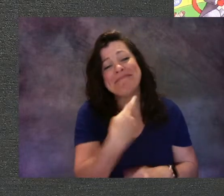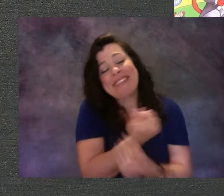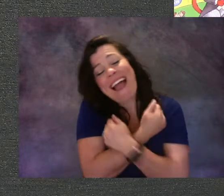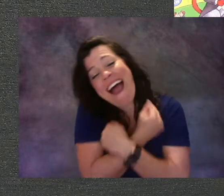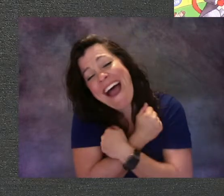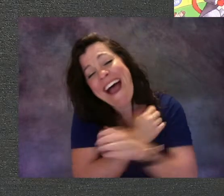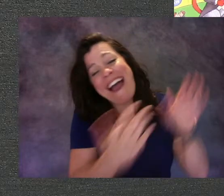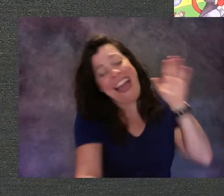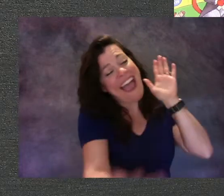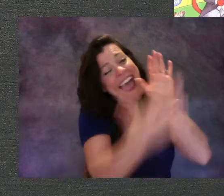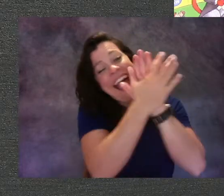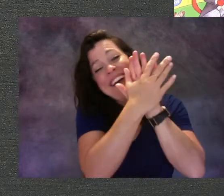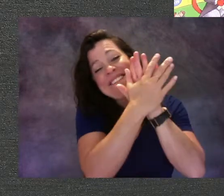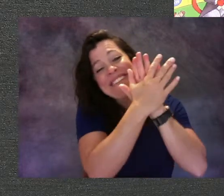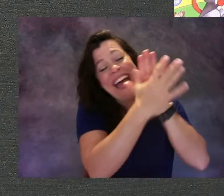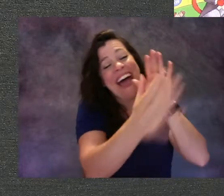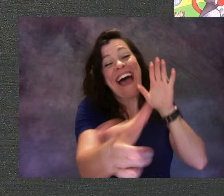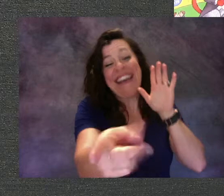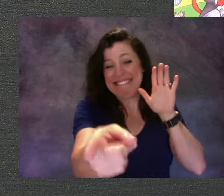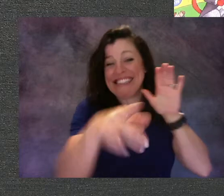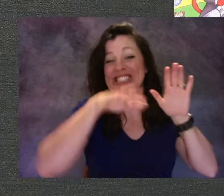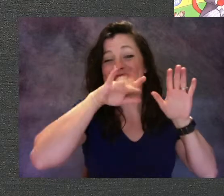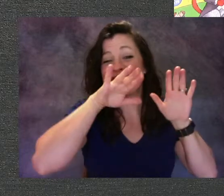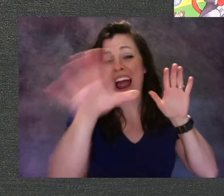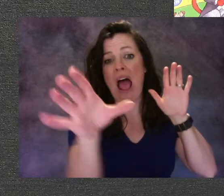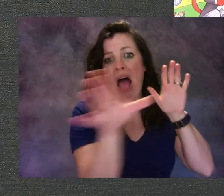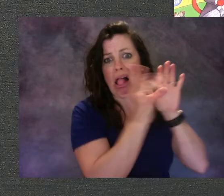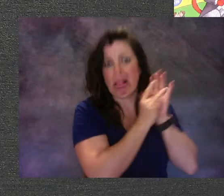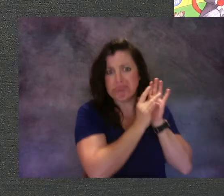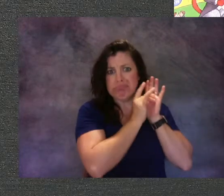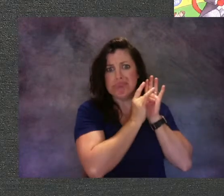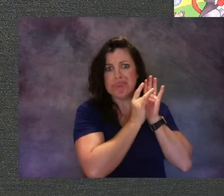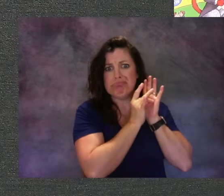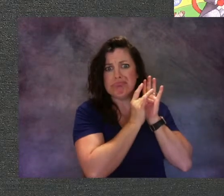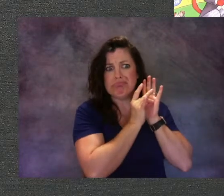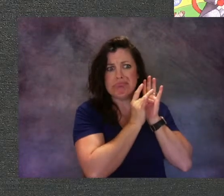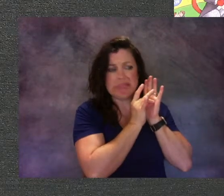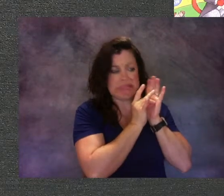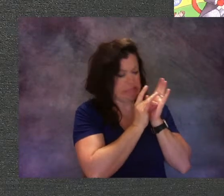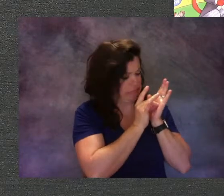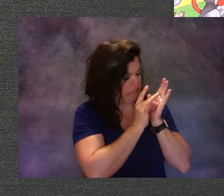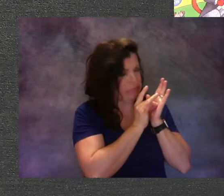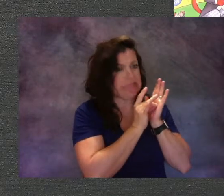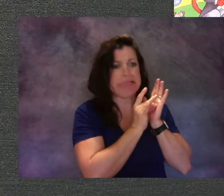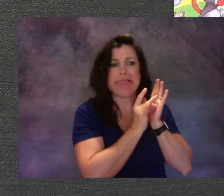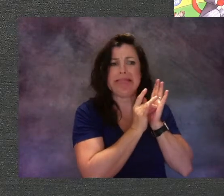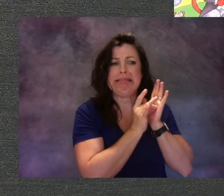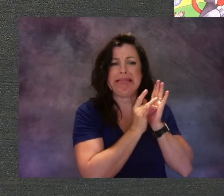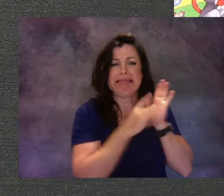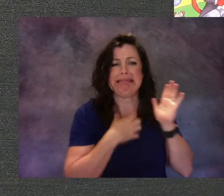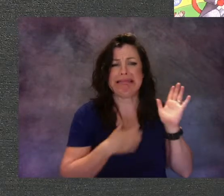for Miss Heather to get germs from this hand, onto this hand? Oh, yuck!